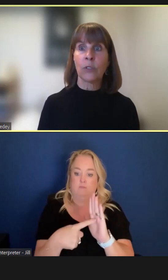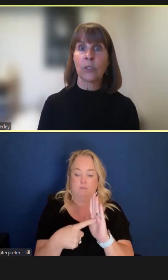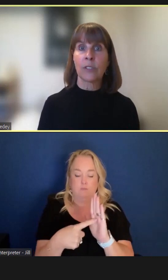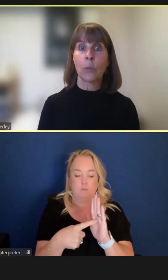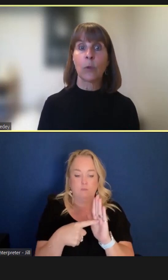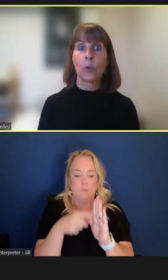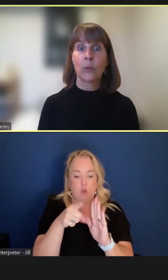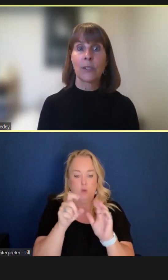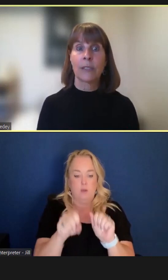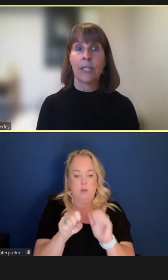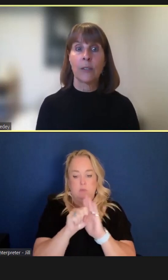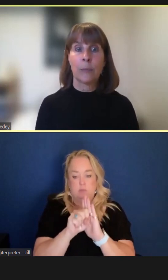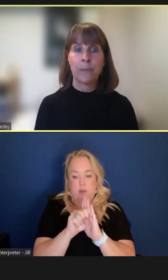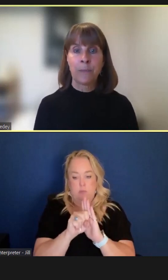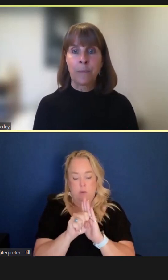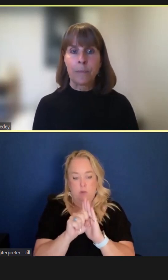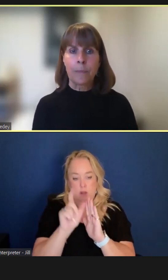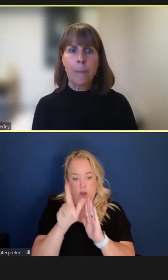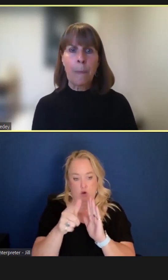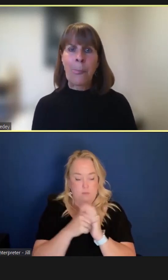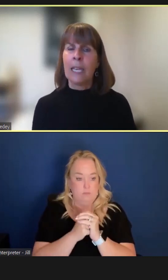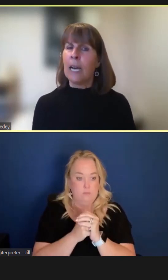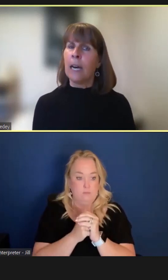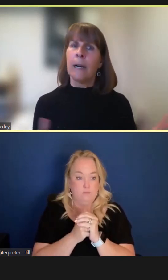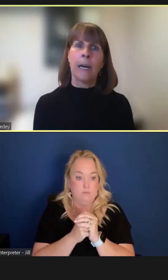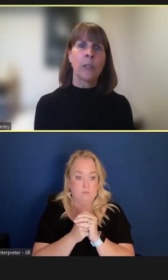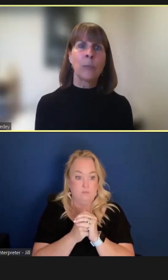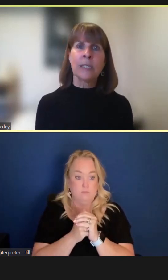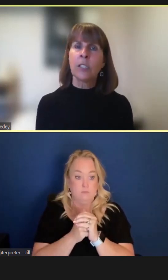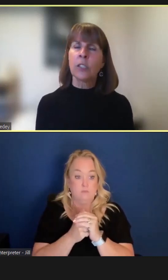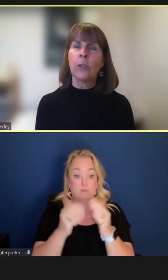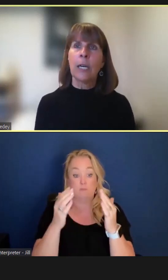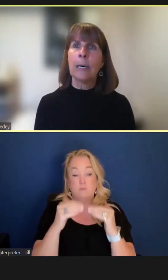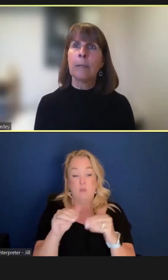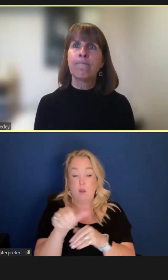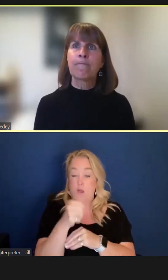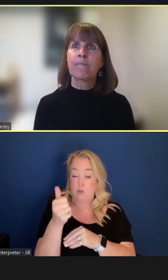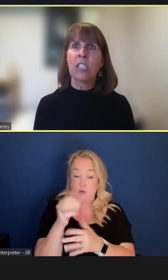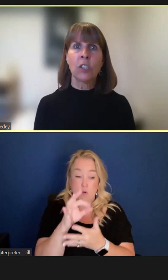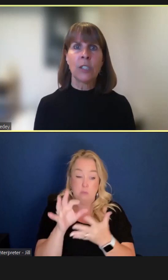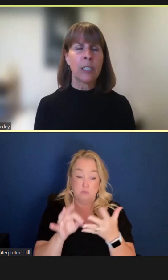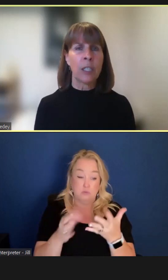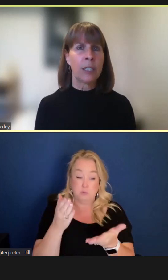subgroups later other potential um issue that c